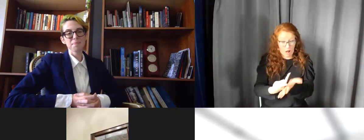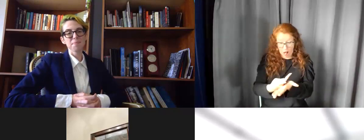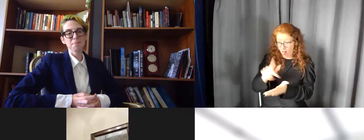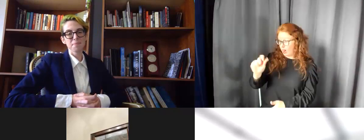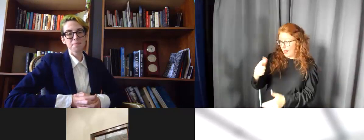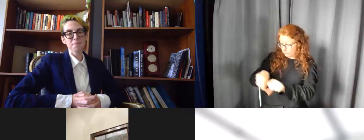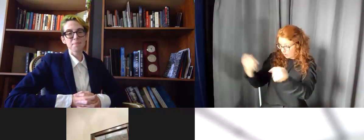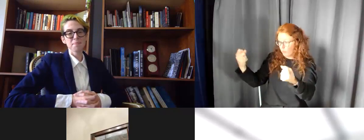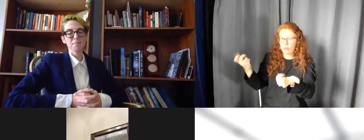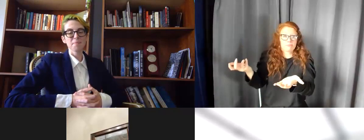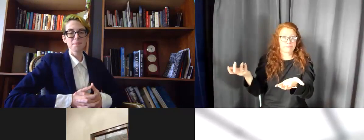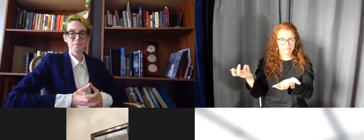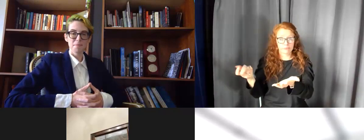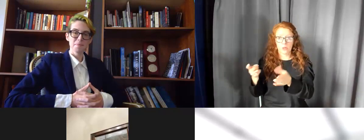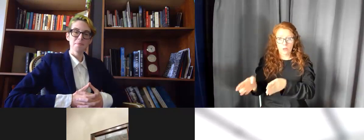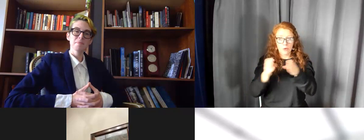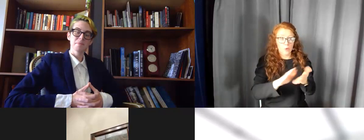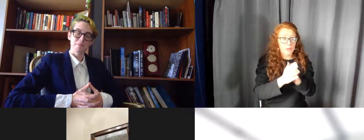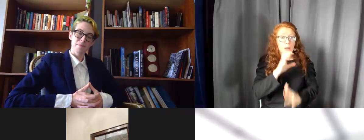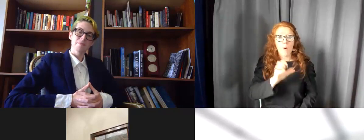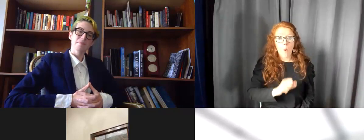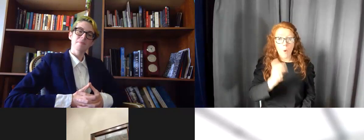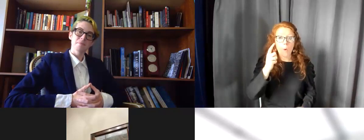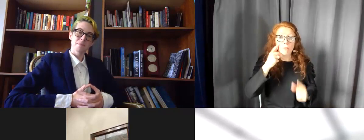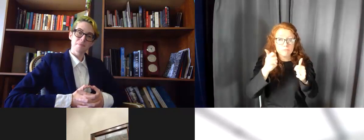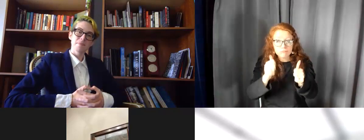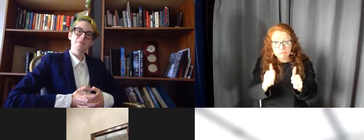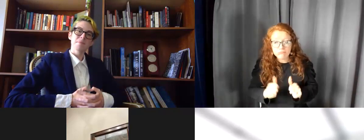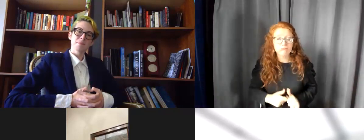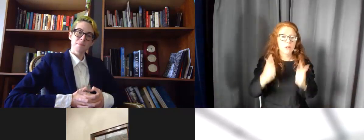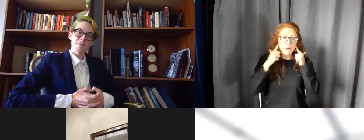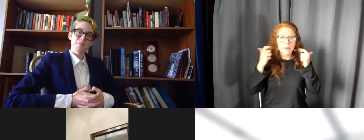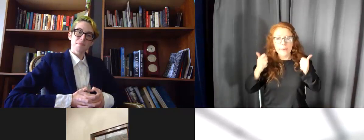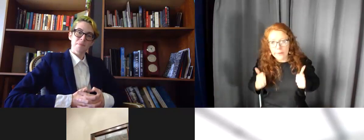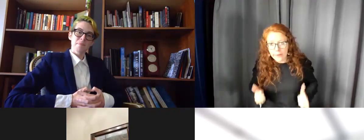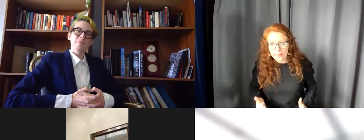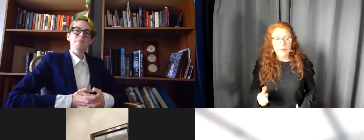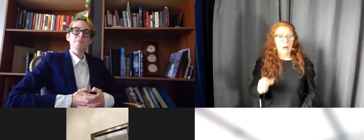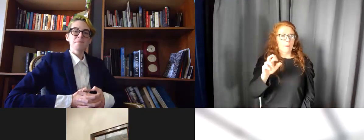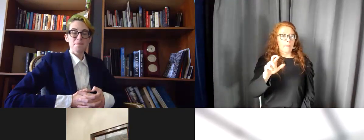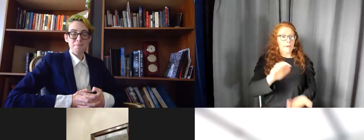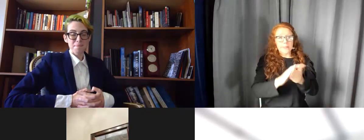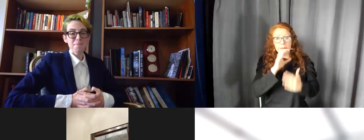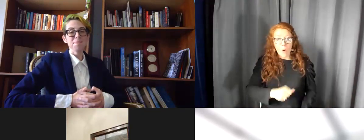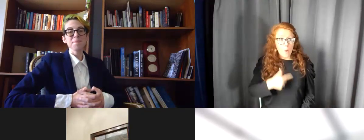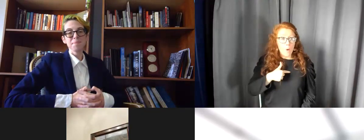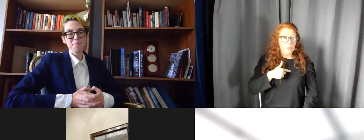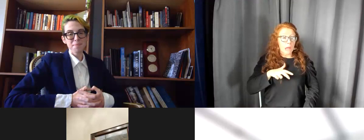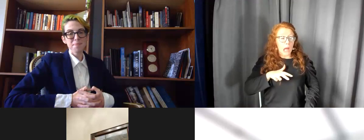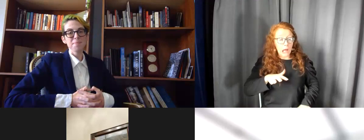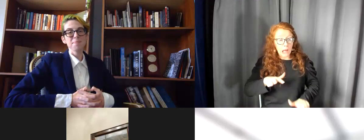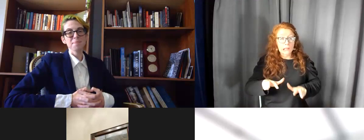Jordan Radford: you get older and you lose your vision or your hearing, or you just don't move as well as you used to, because you're older